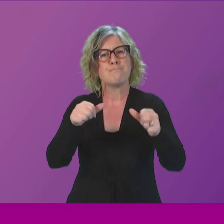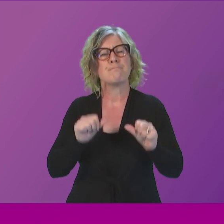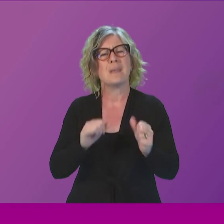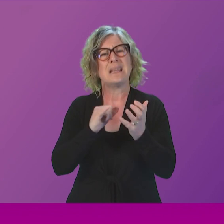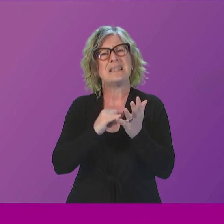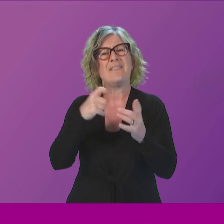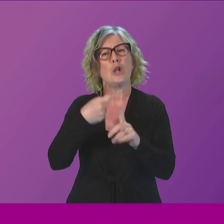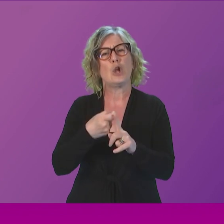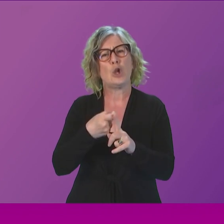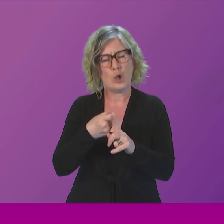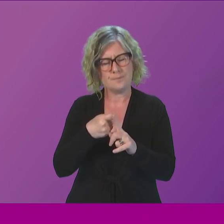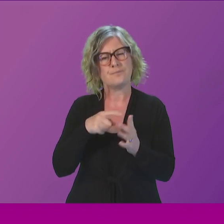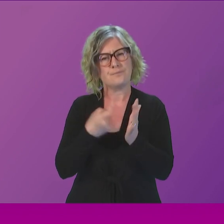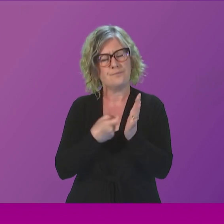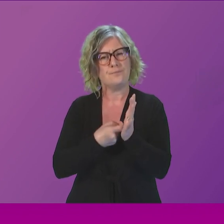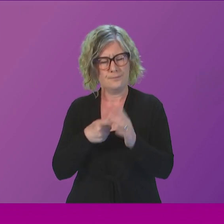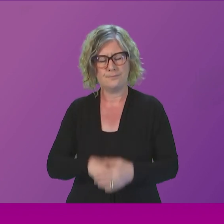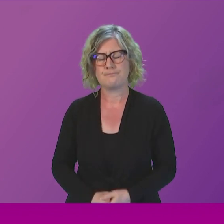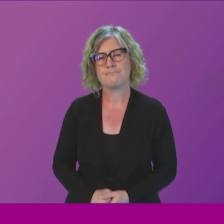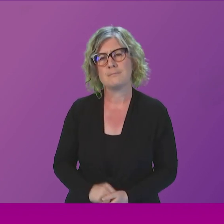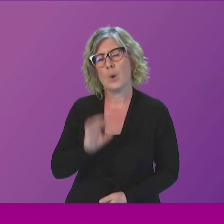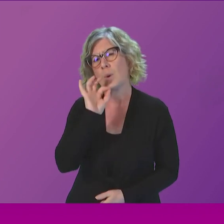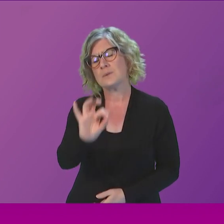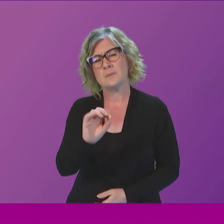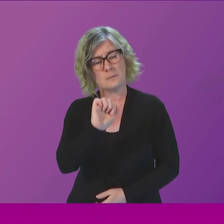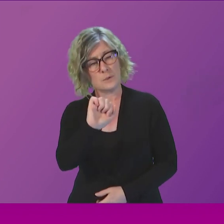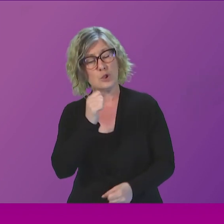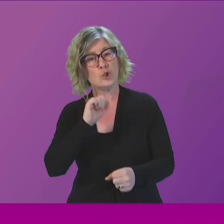To ask the First Minister what the Scottish Government’s position is on the future and